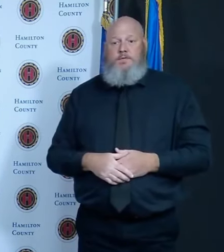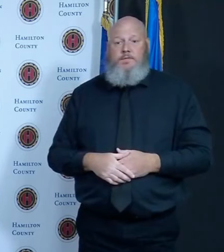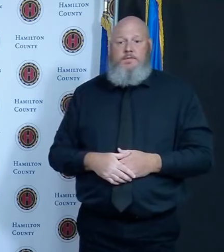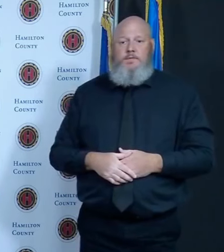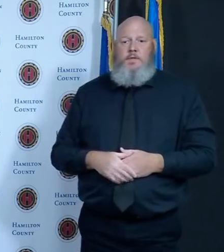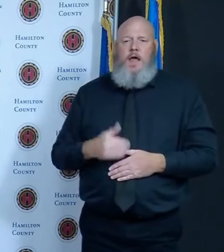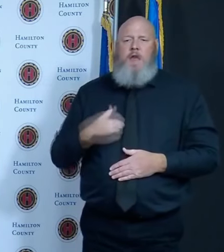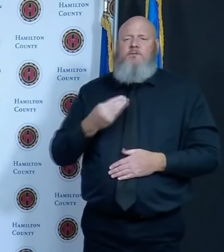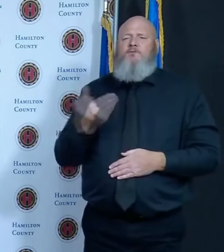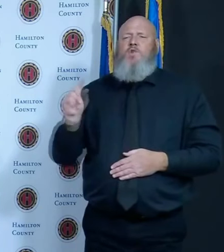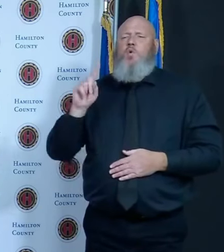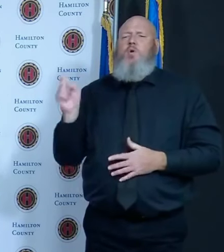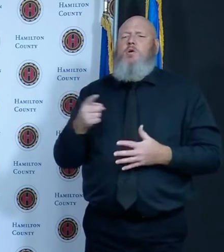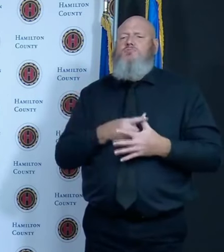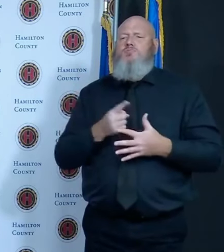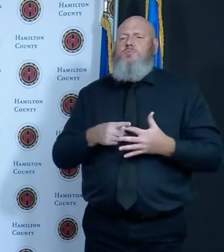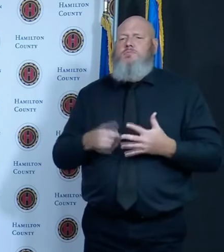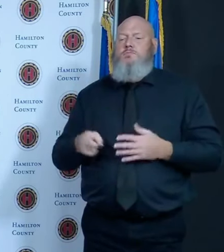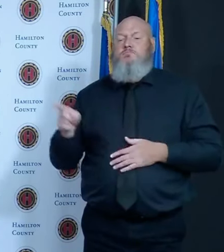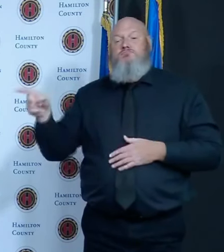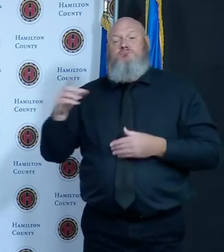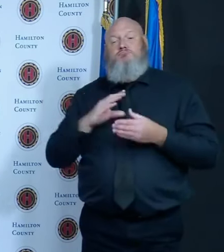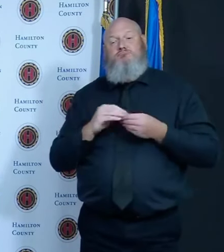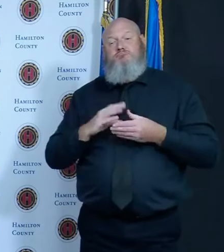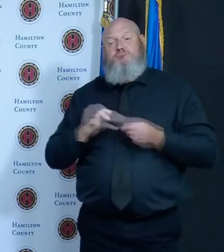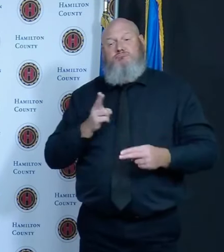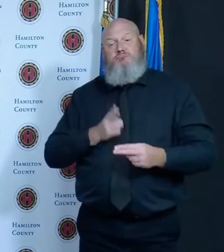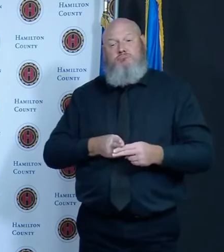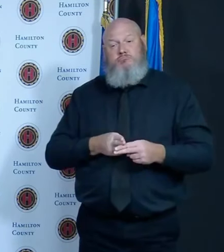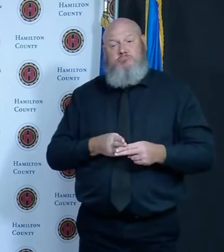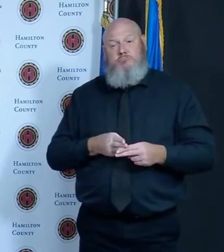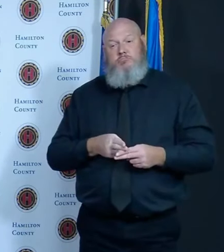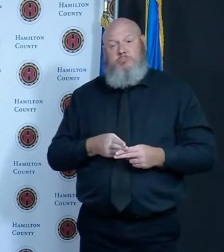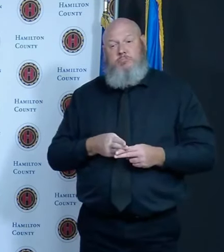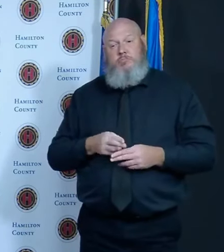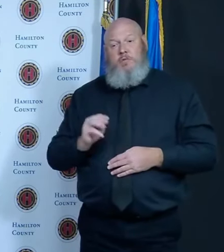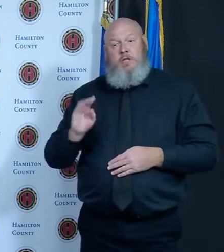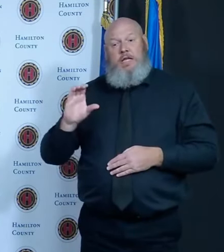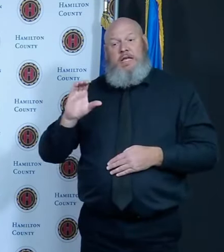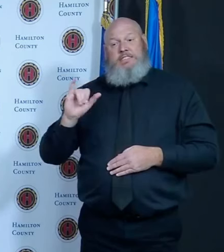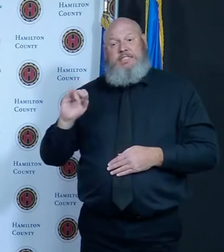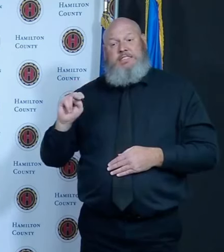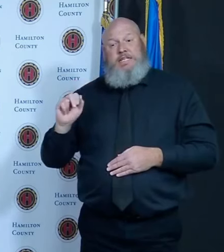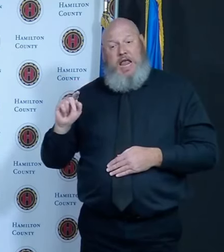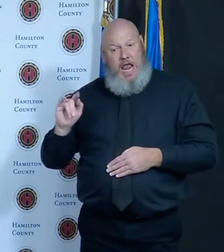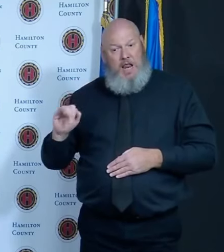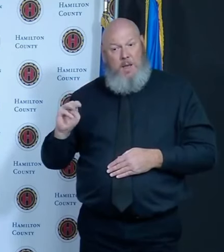where the Cincinnati Metro area ranks specifically in terms of PPP I know the